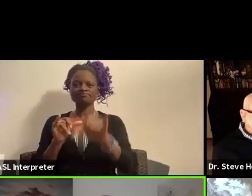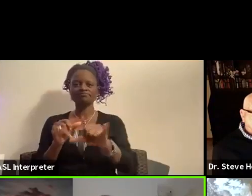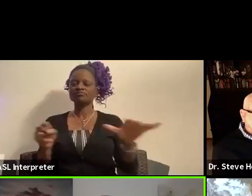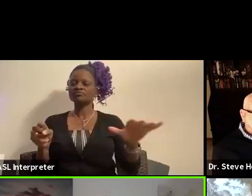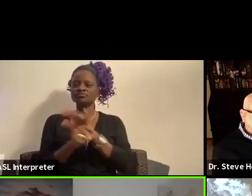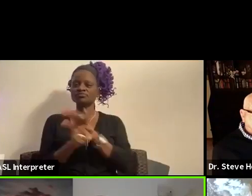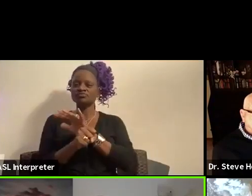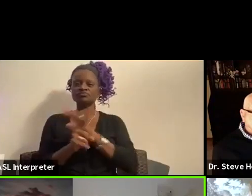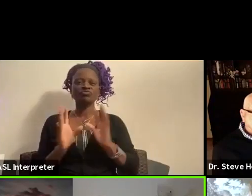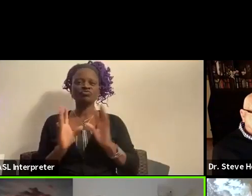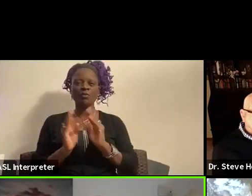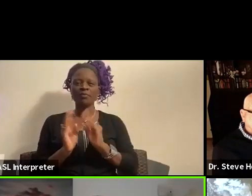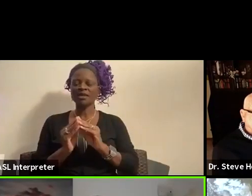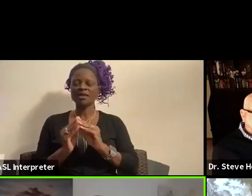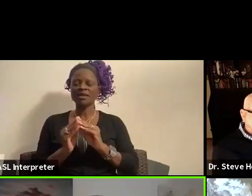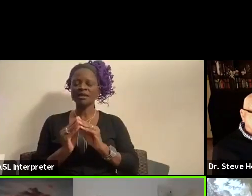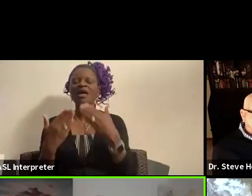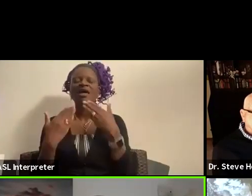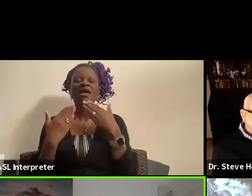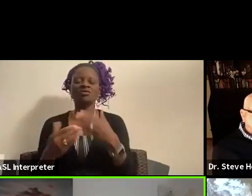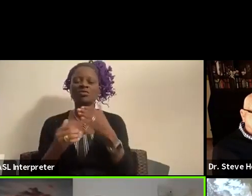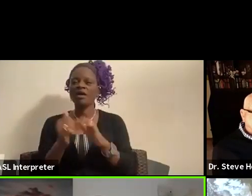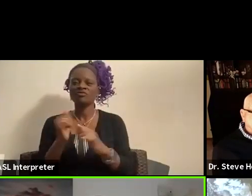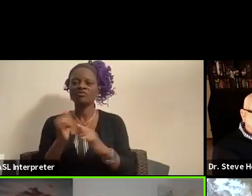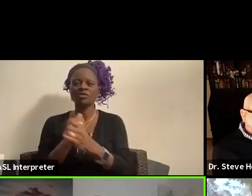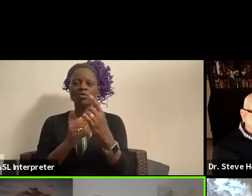And thanks to everybody for joining us.